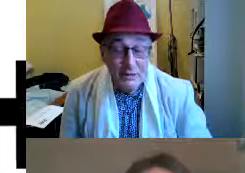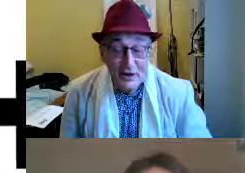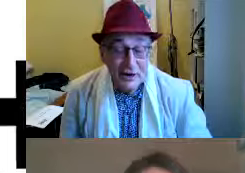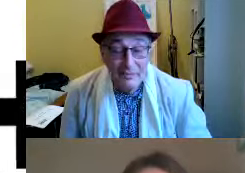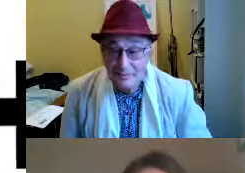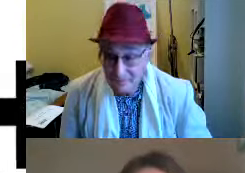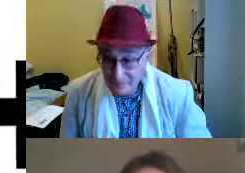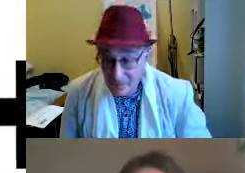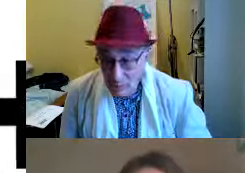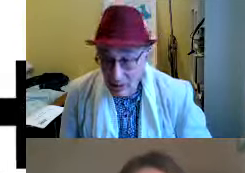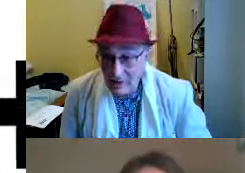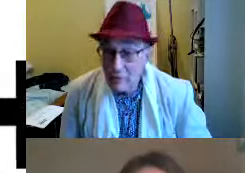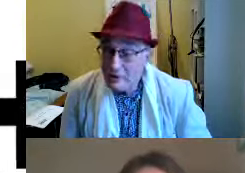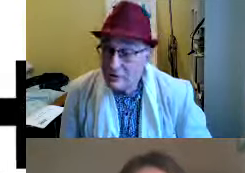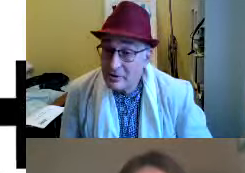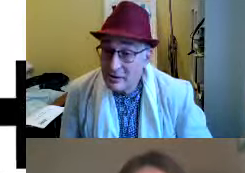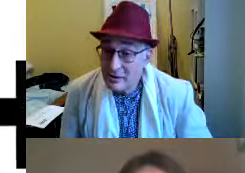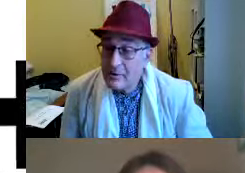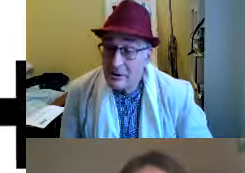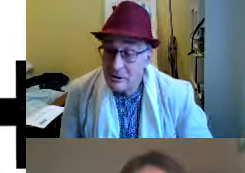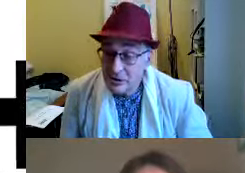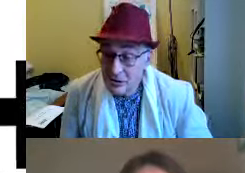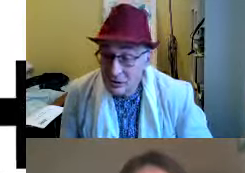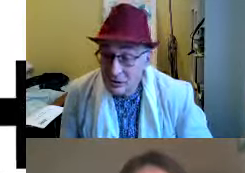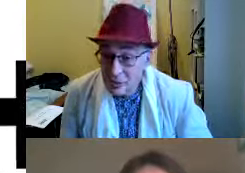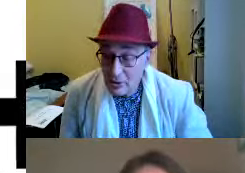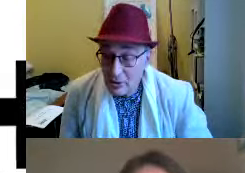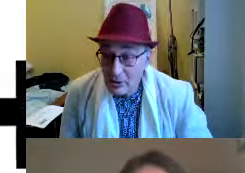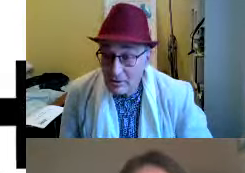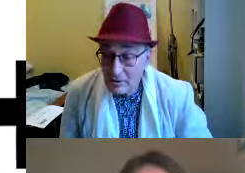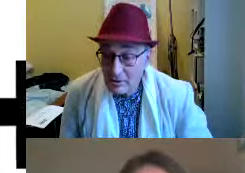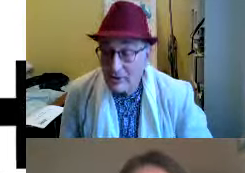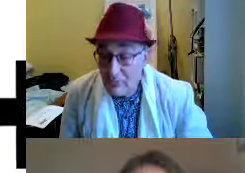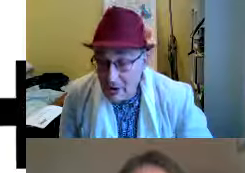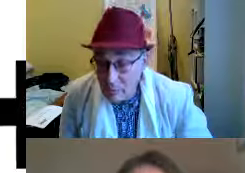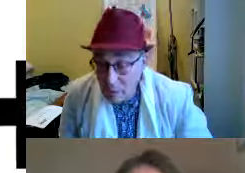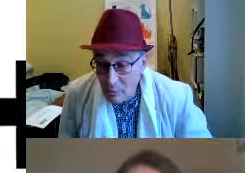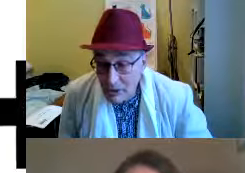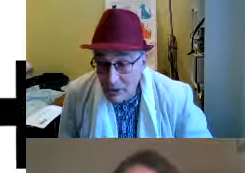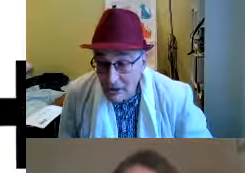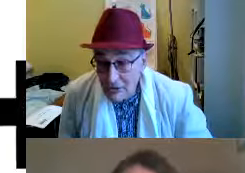um we'll have all your email addresses through um eventbrite won't we esther